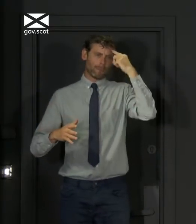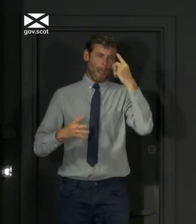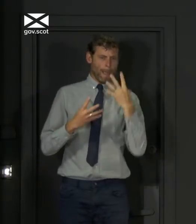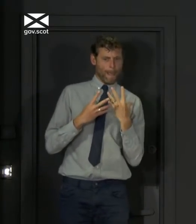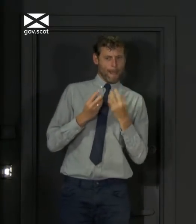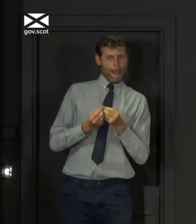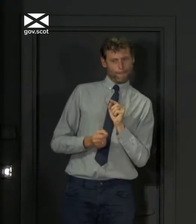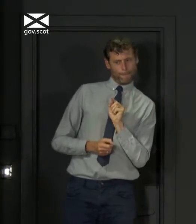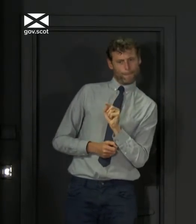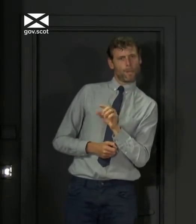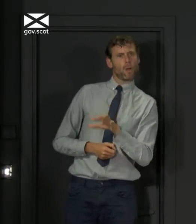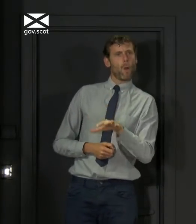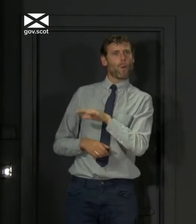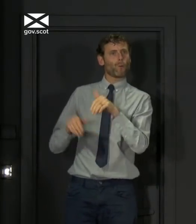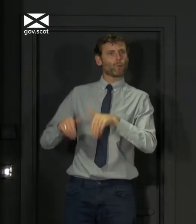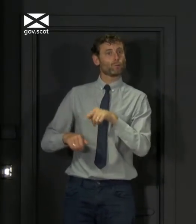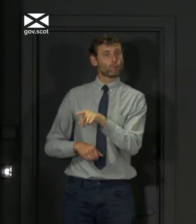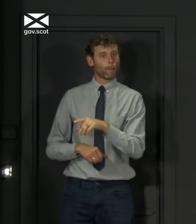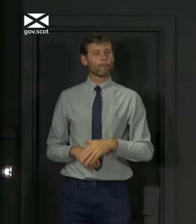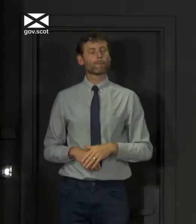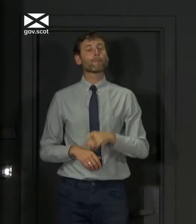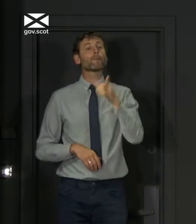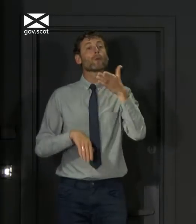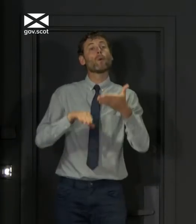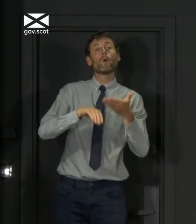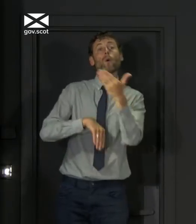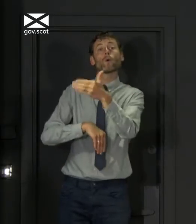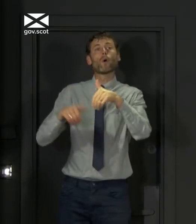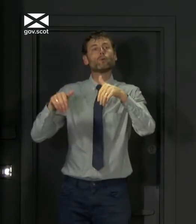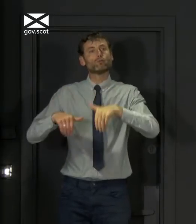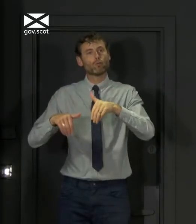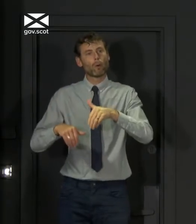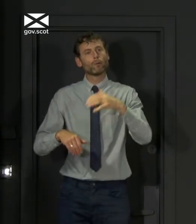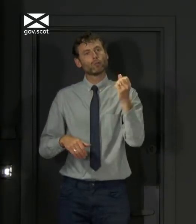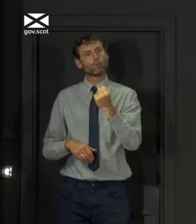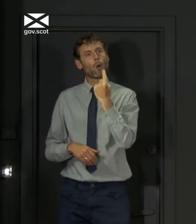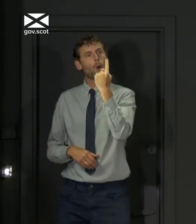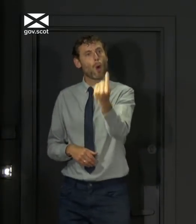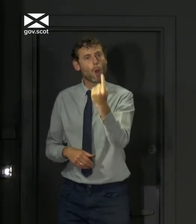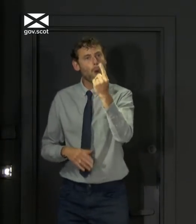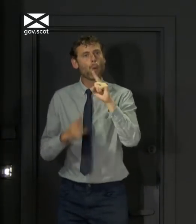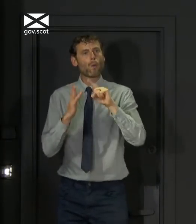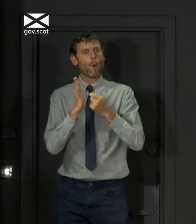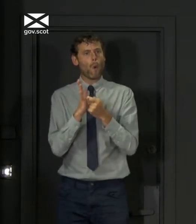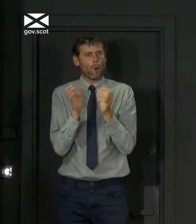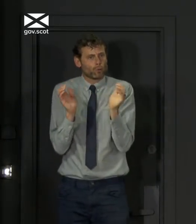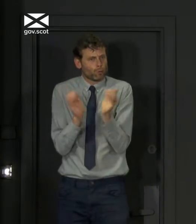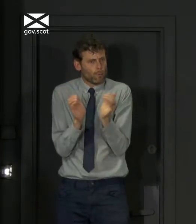You should try to shop on your own - or in as small a group as possible. And avoid going